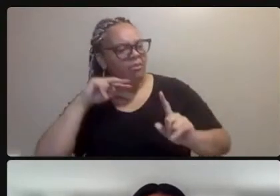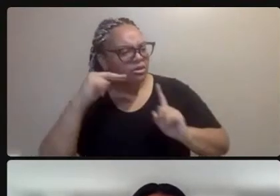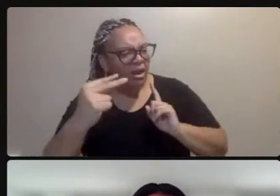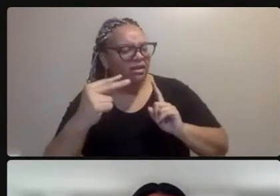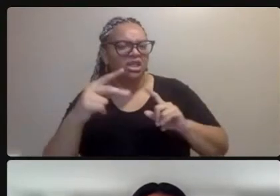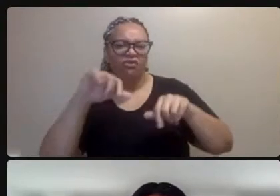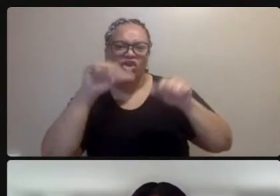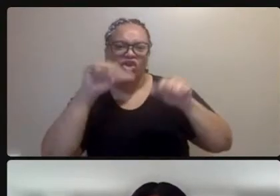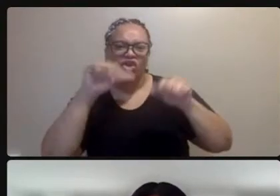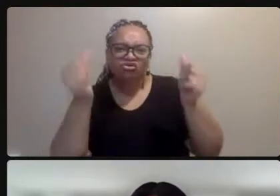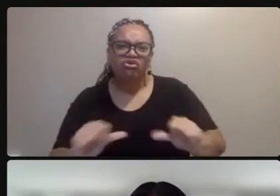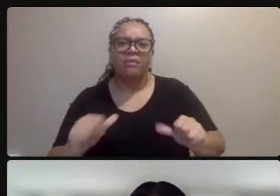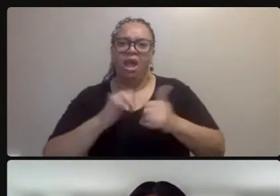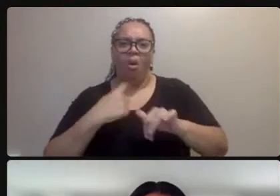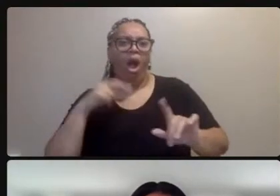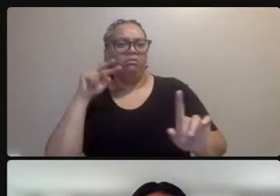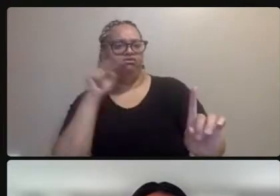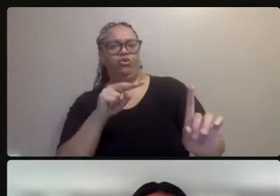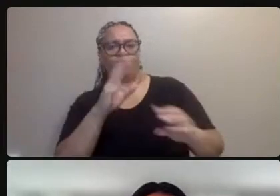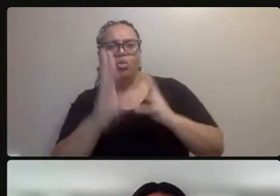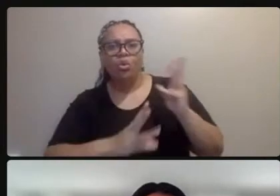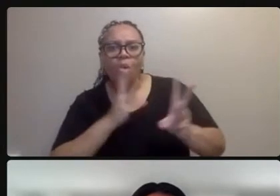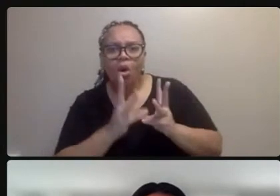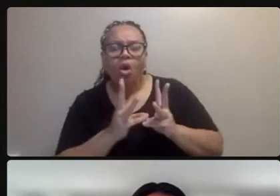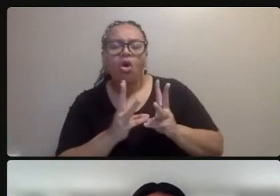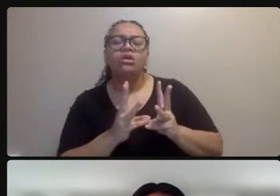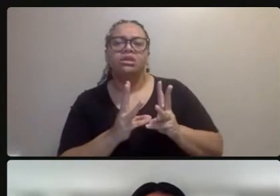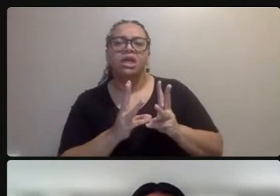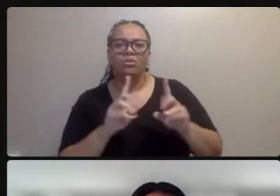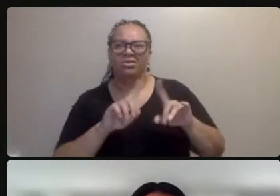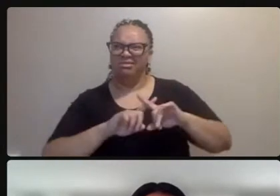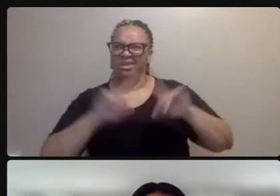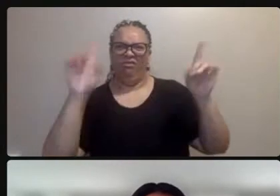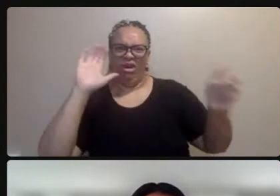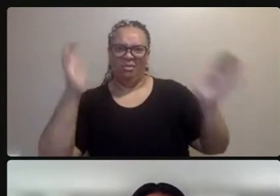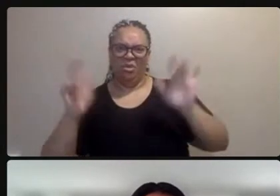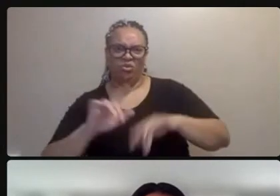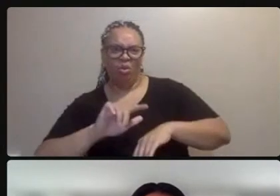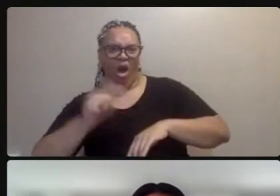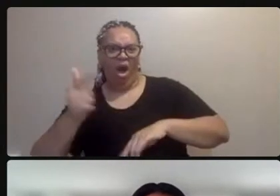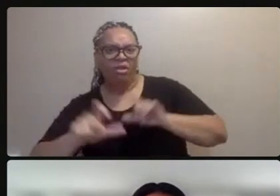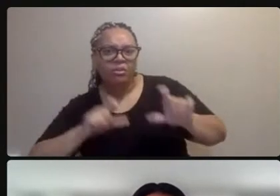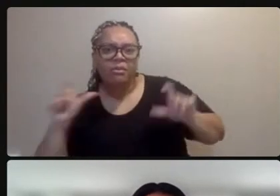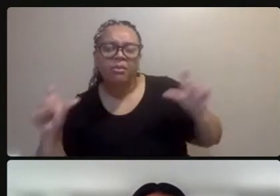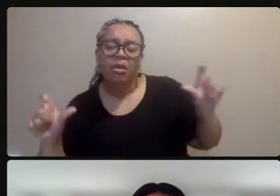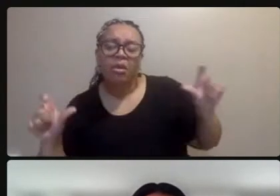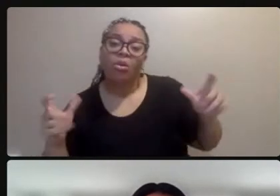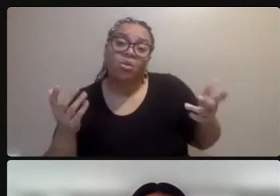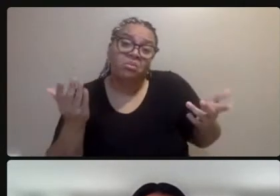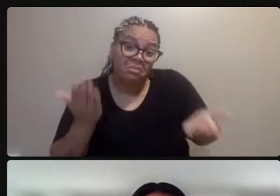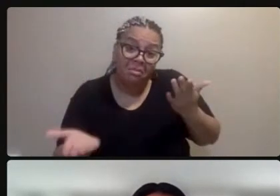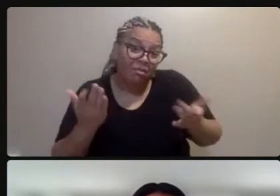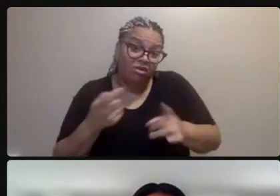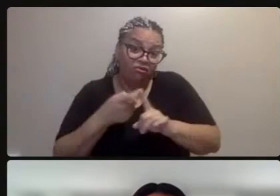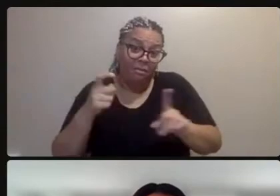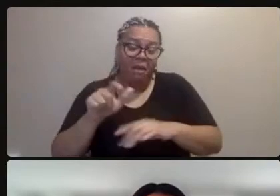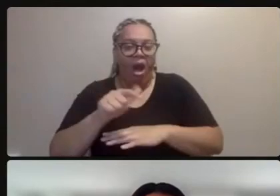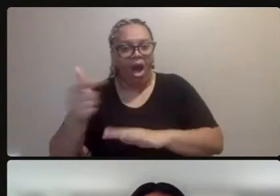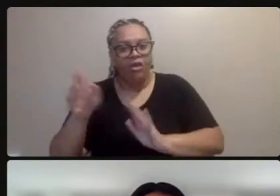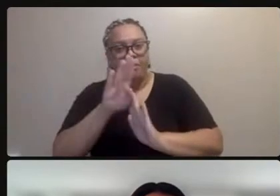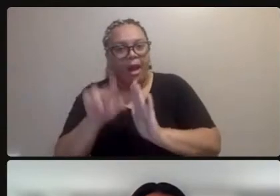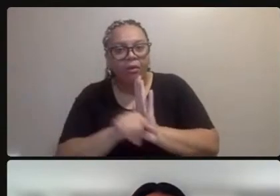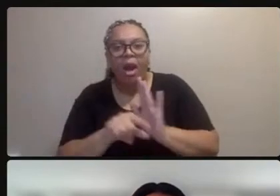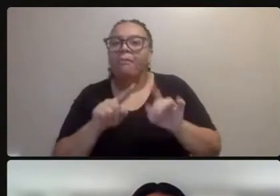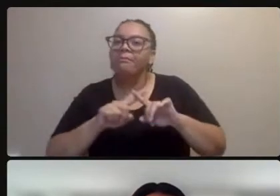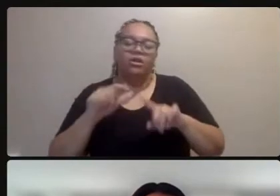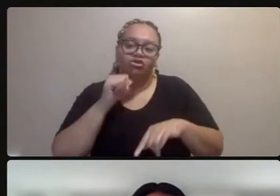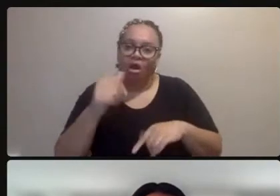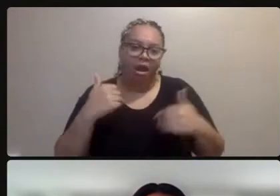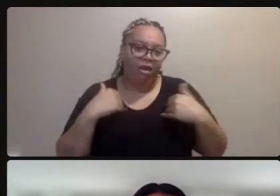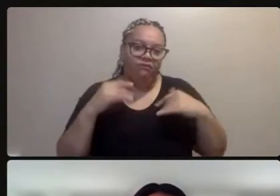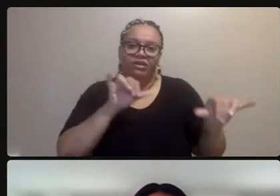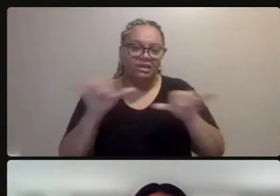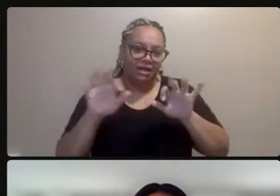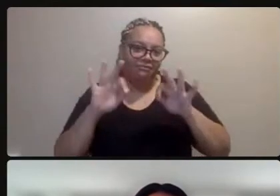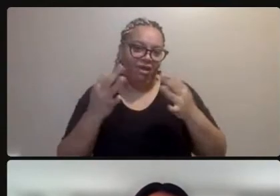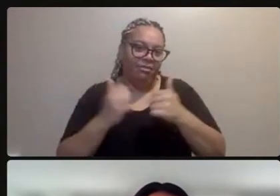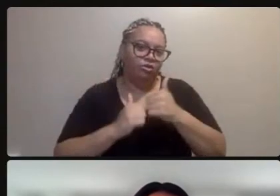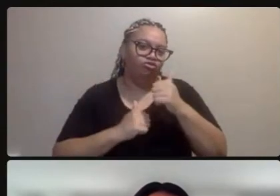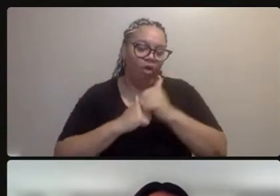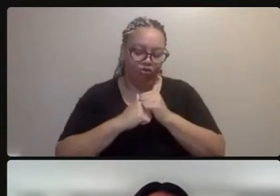PERSPECTIVE AND THAT SHAPED MY